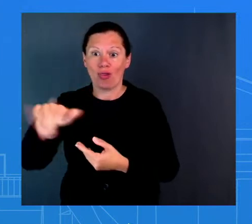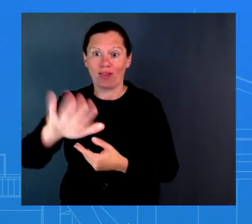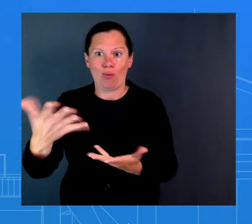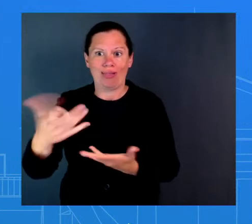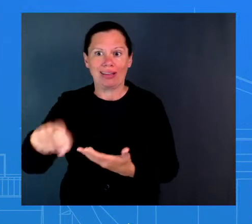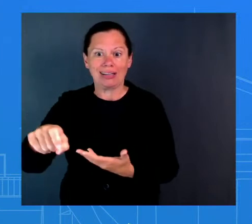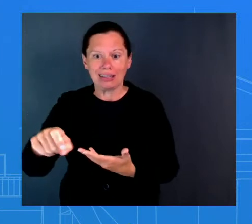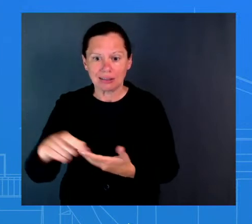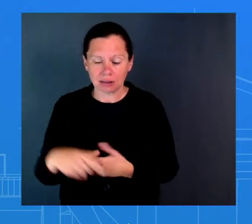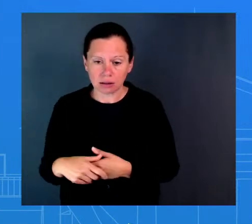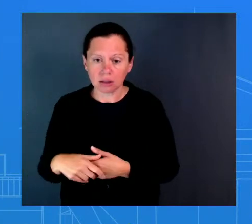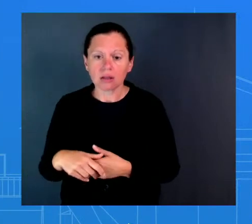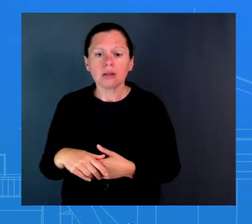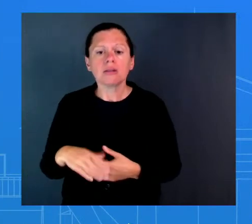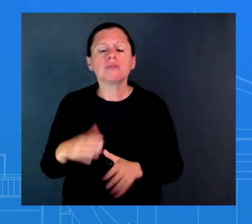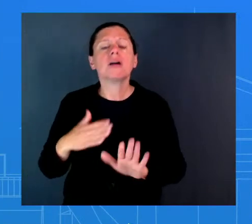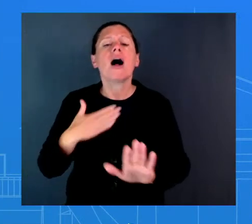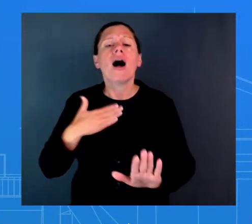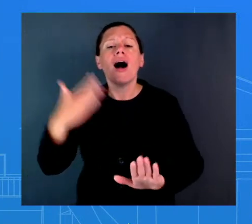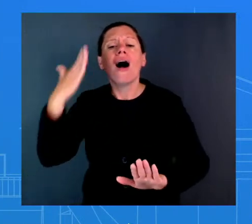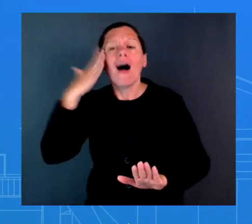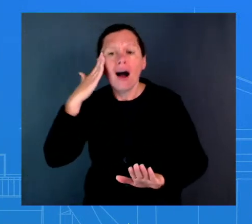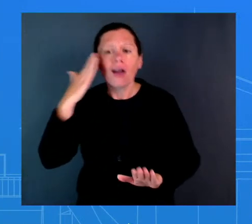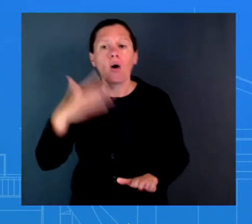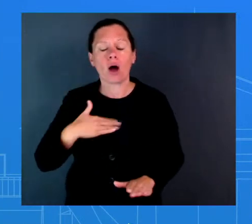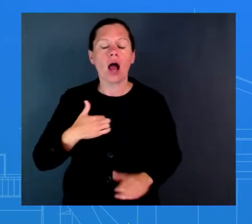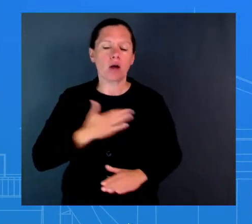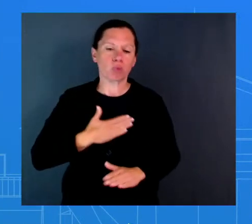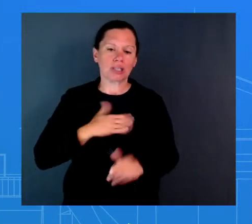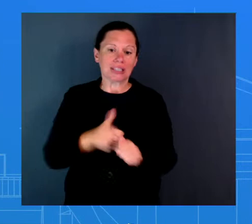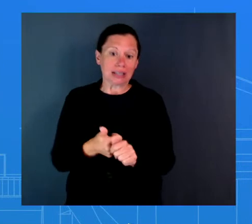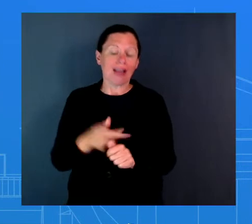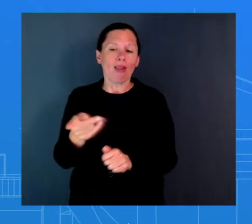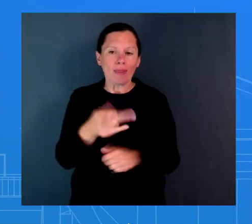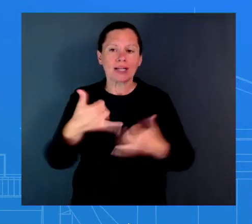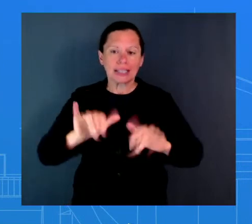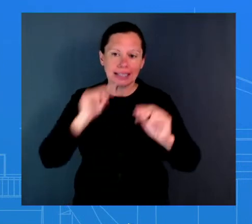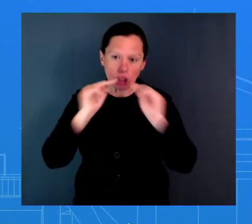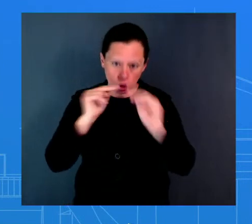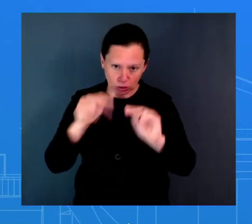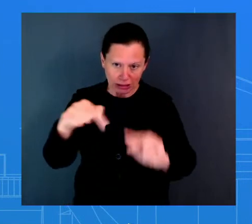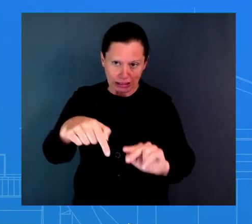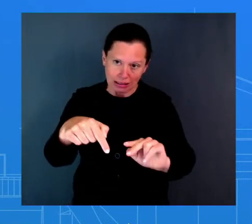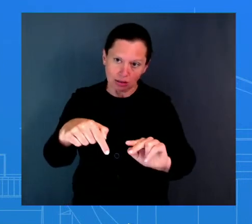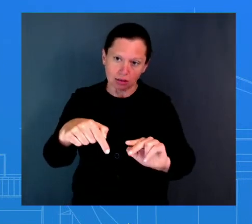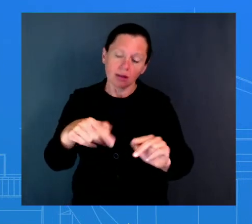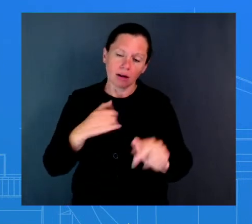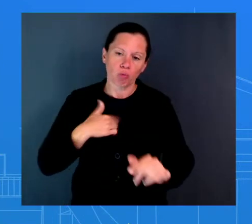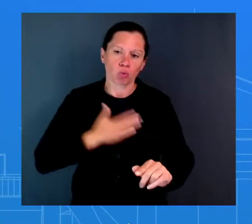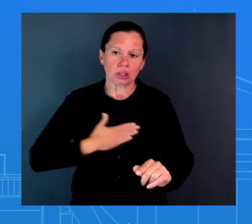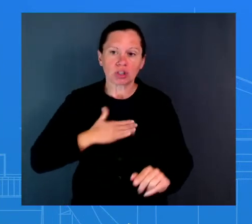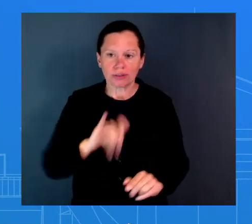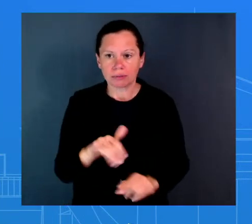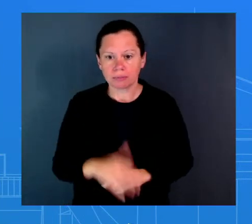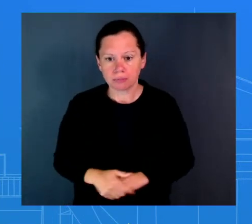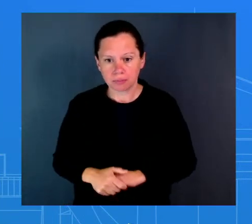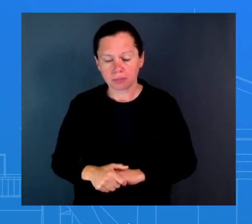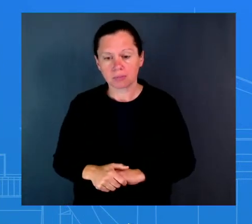at the negotiating table having this this conversation. It is important that we result in a win-win agreement.